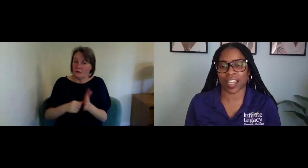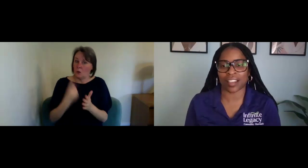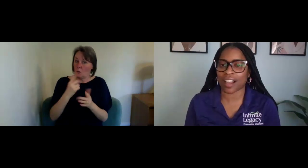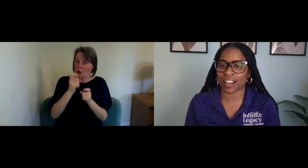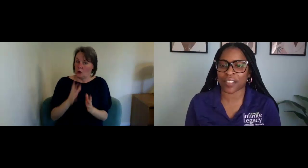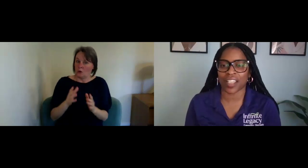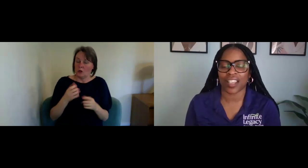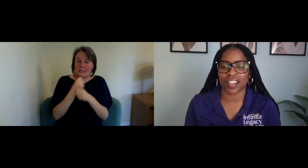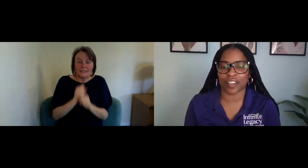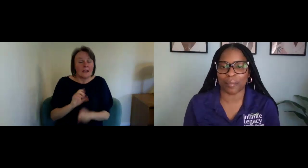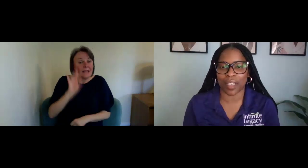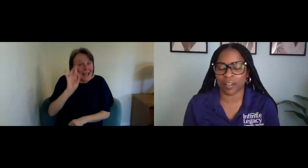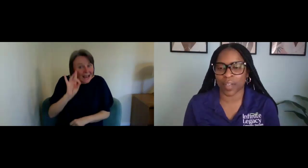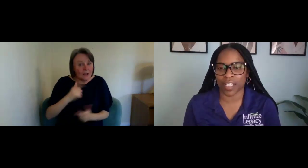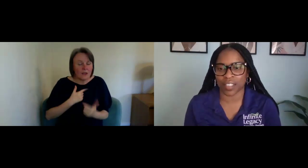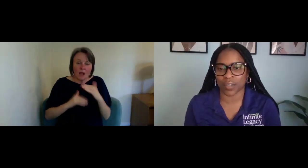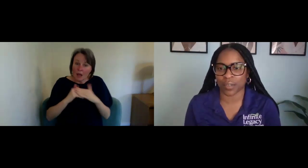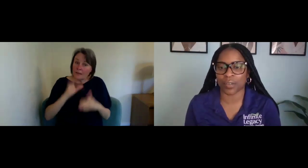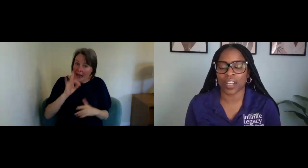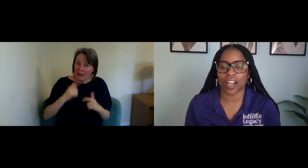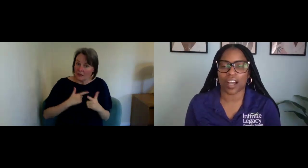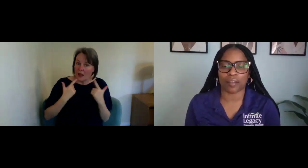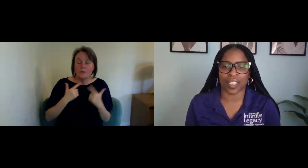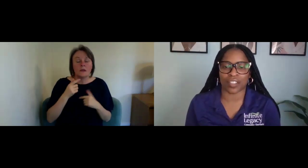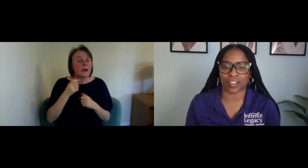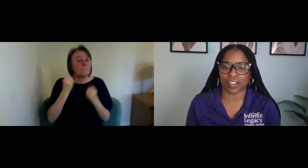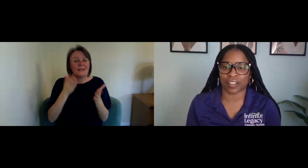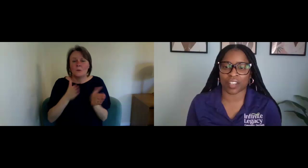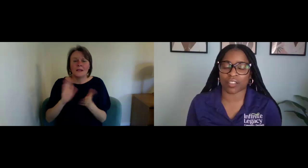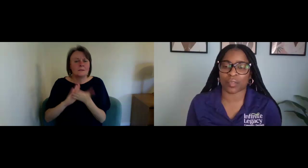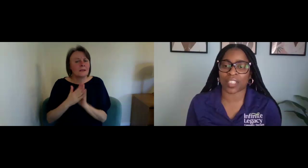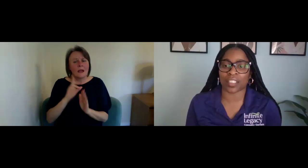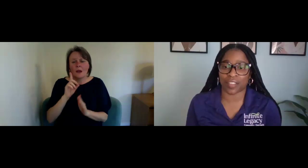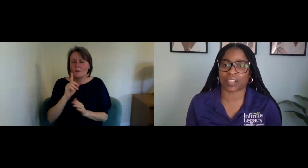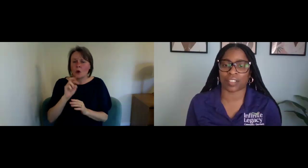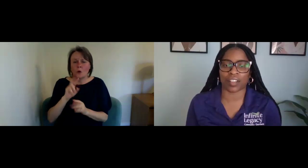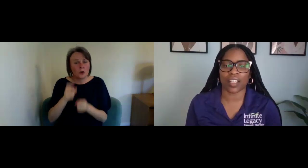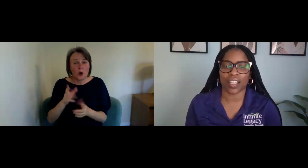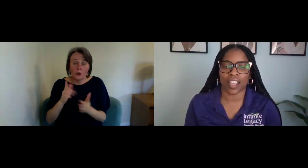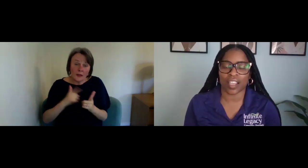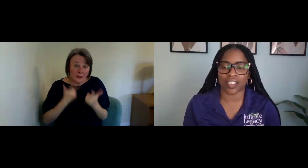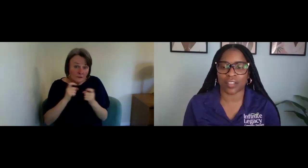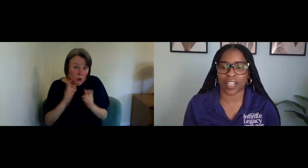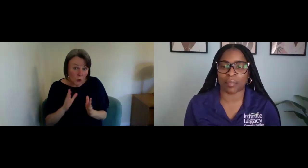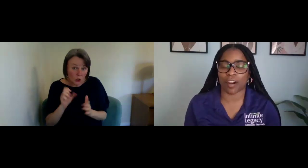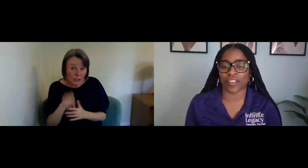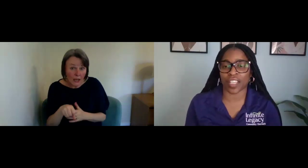eight lives and there are many ways to be a donor, you can be a living donor and donate part of your